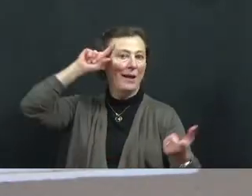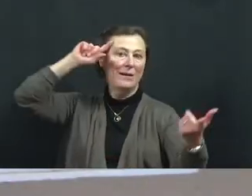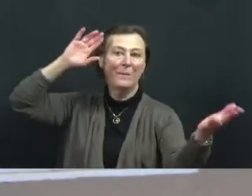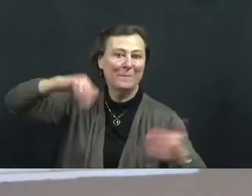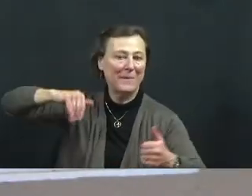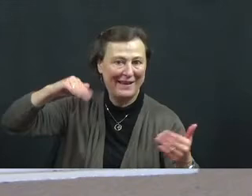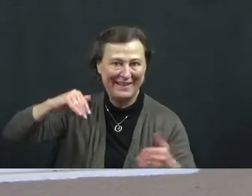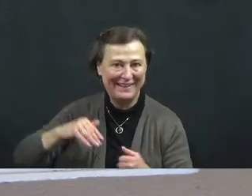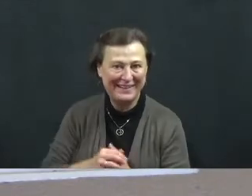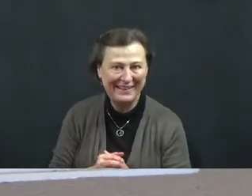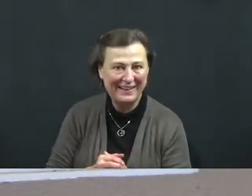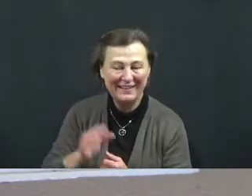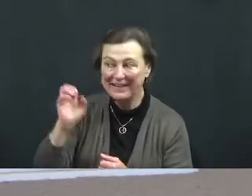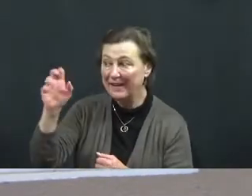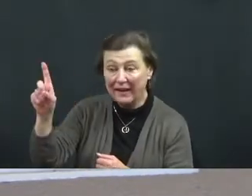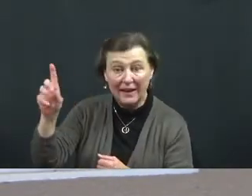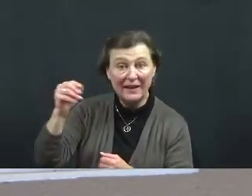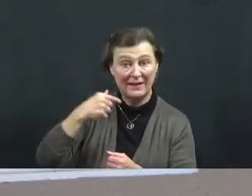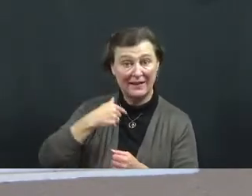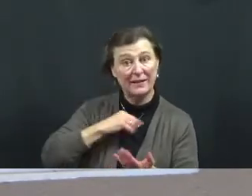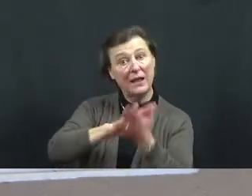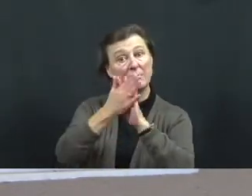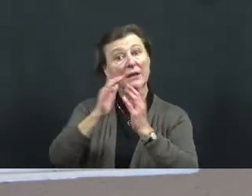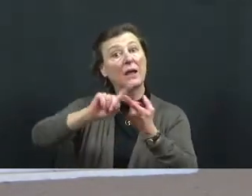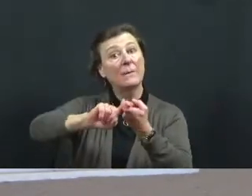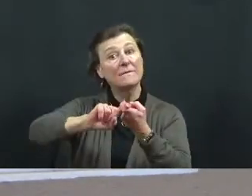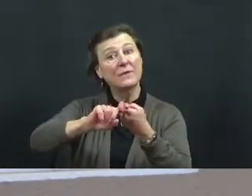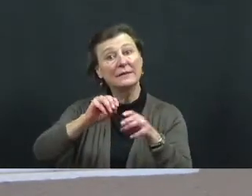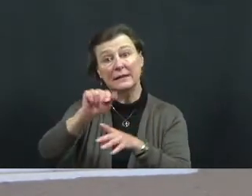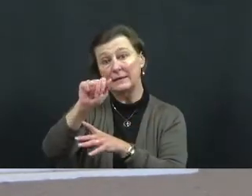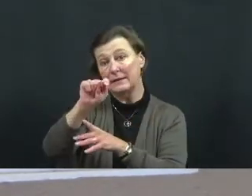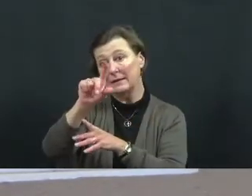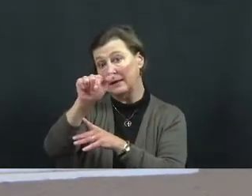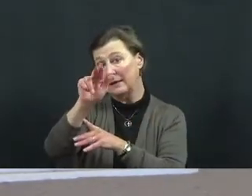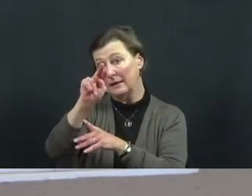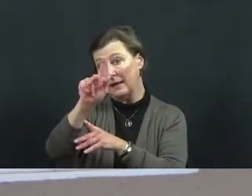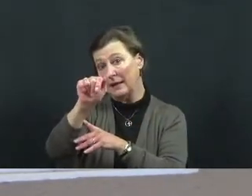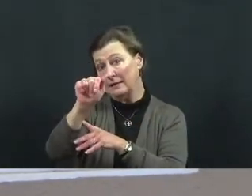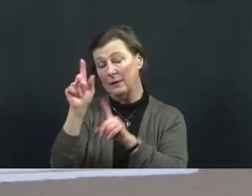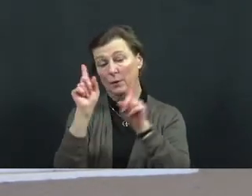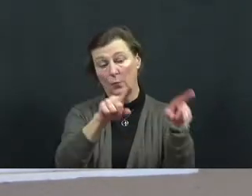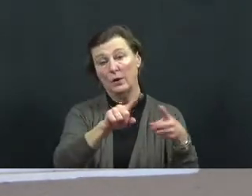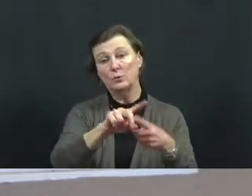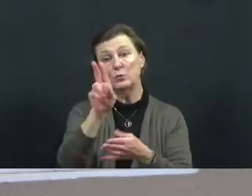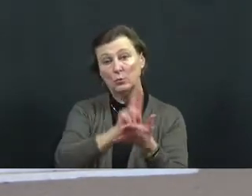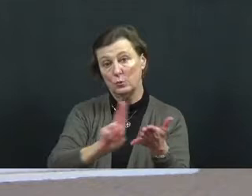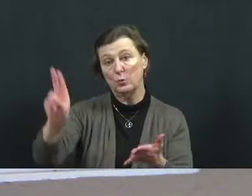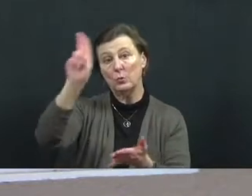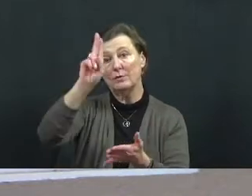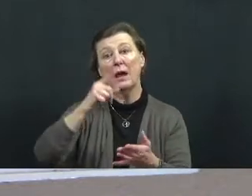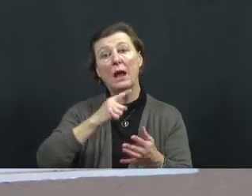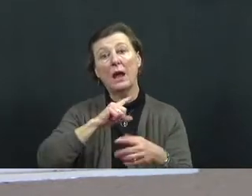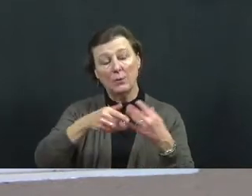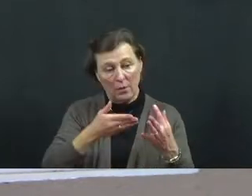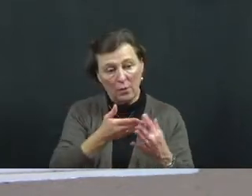Ed and I have become friends in Atlanta when we were attending the university, where I went on through pretty much straight ahead.